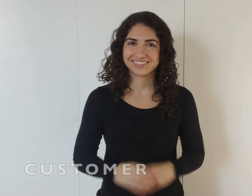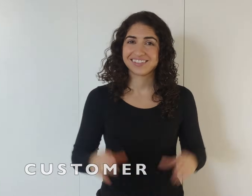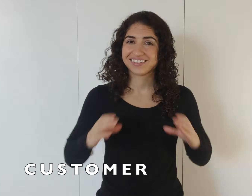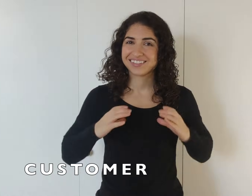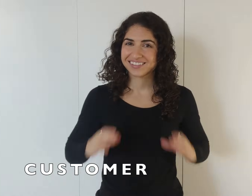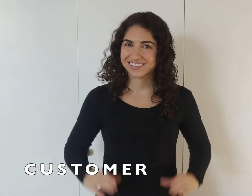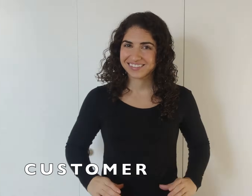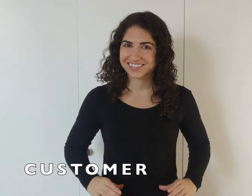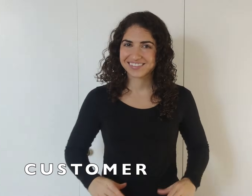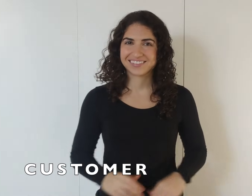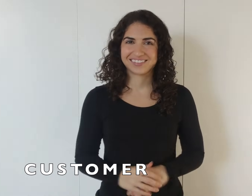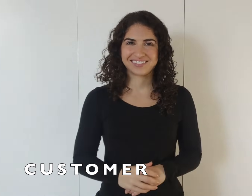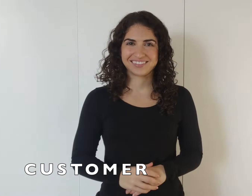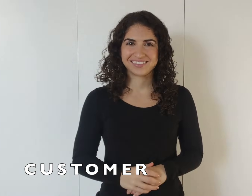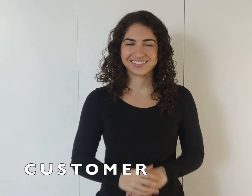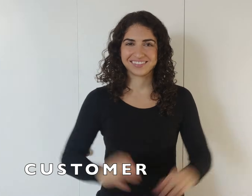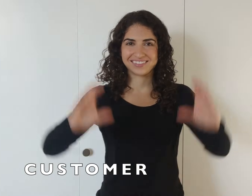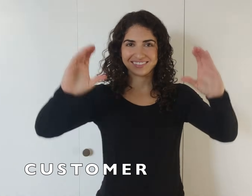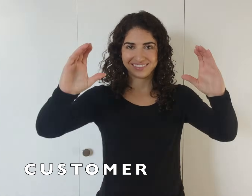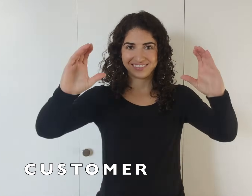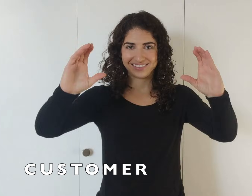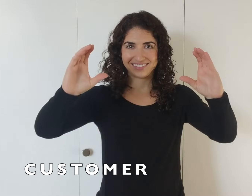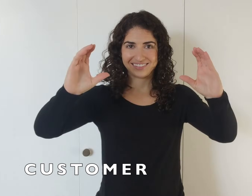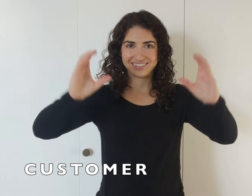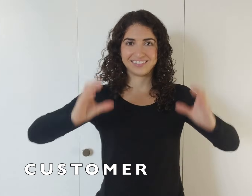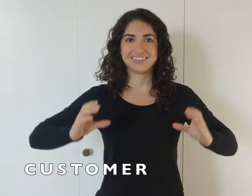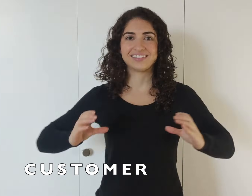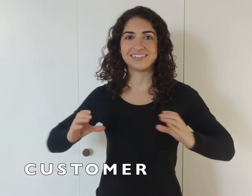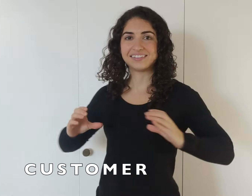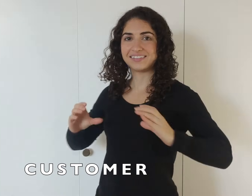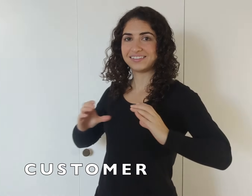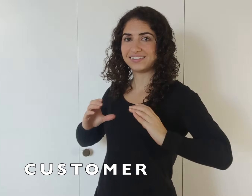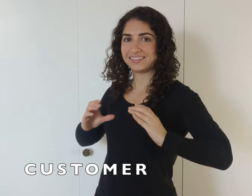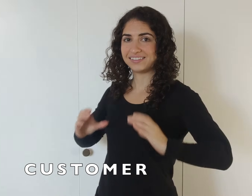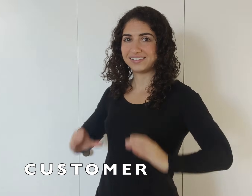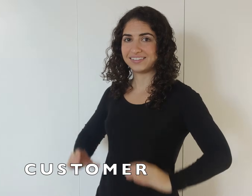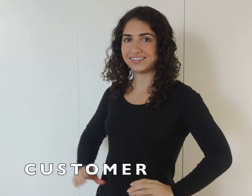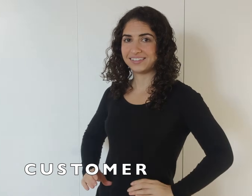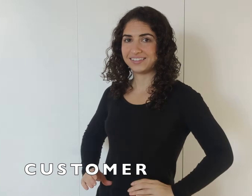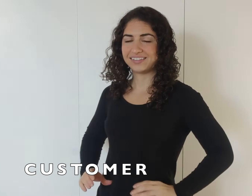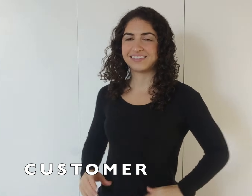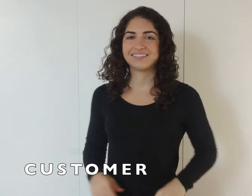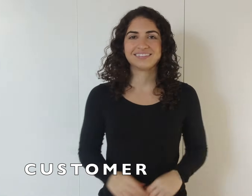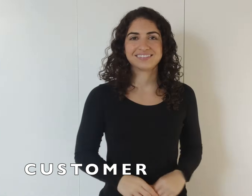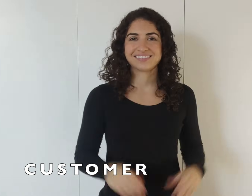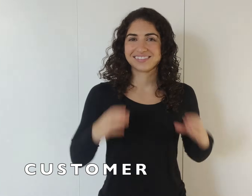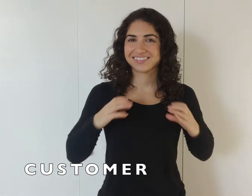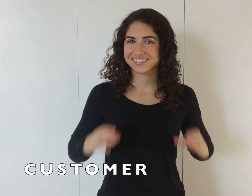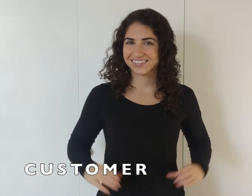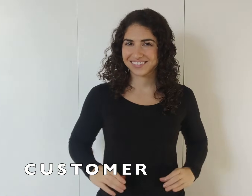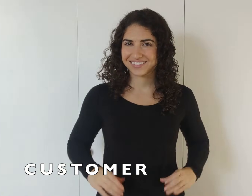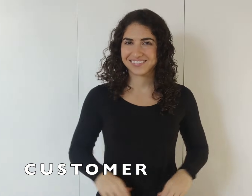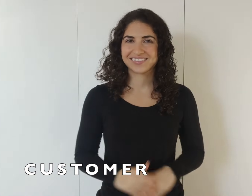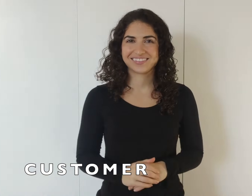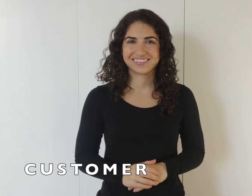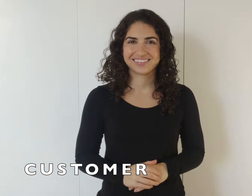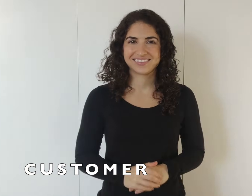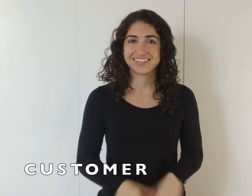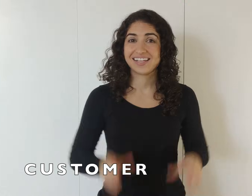CUSTOMER. The "C" handshape - the thumb touches up and down. CUSTOMER.